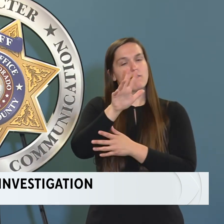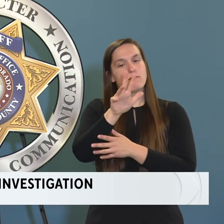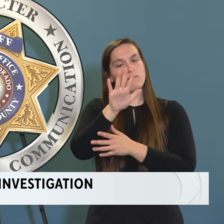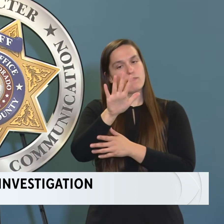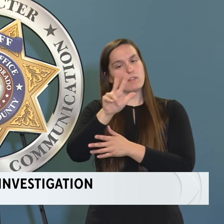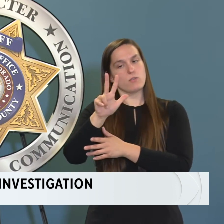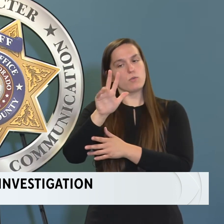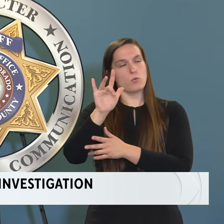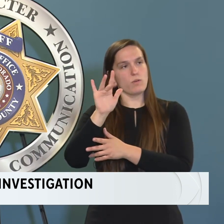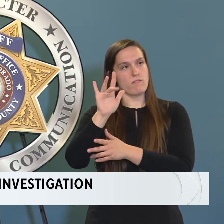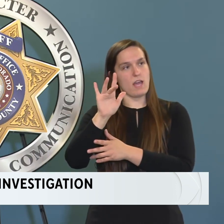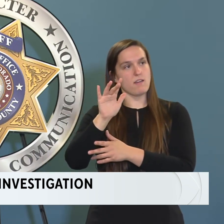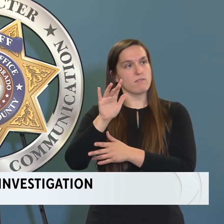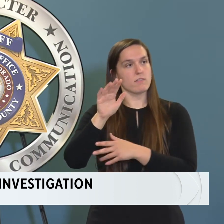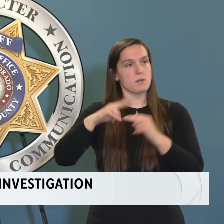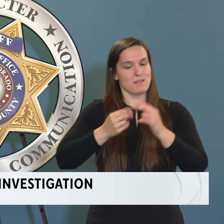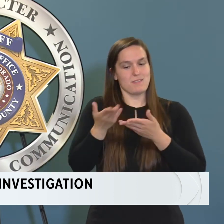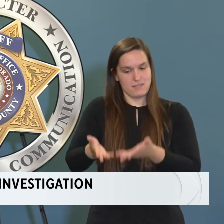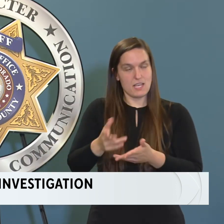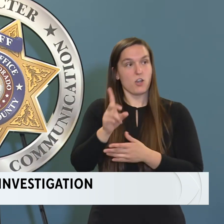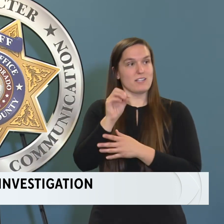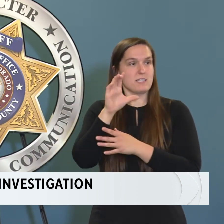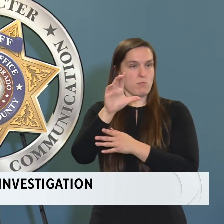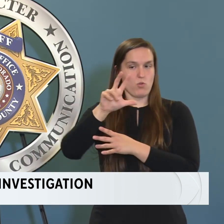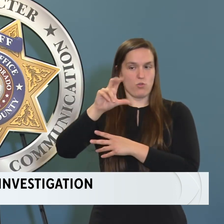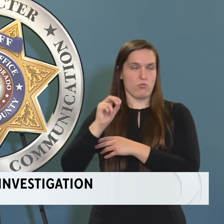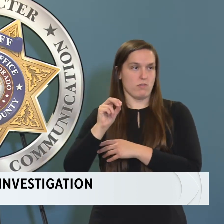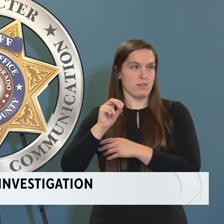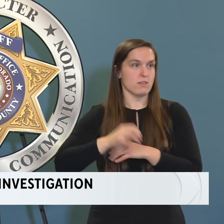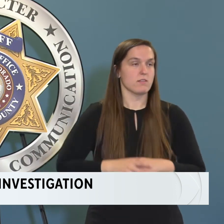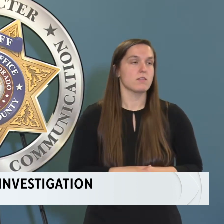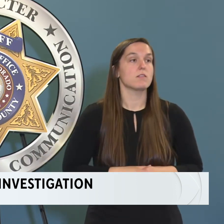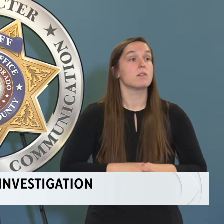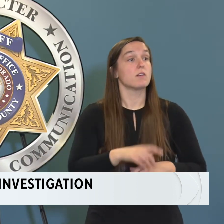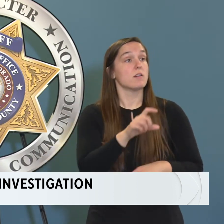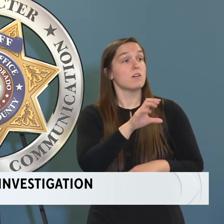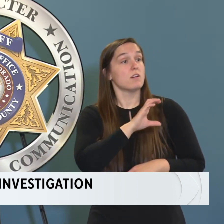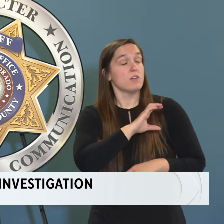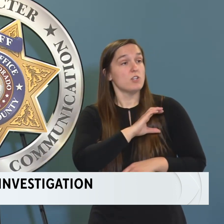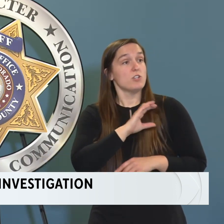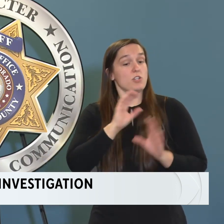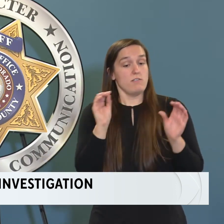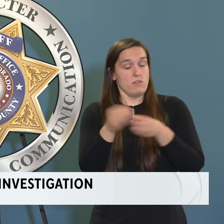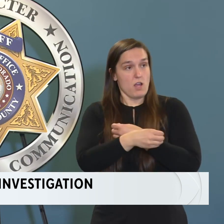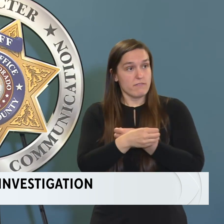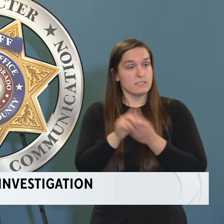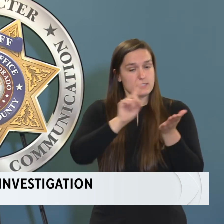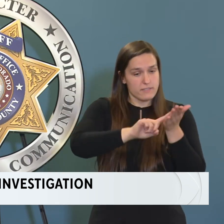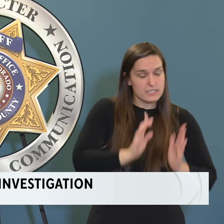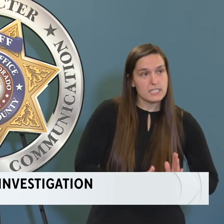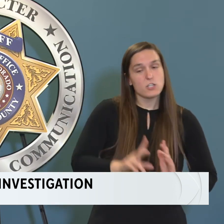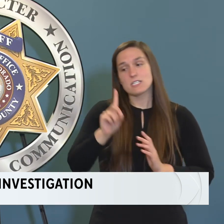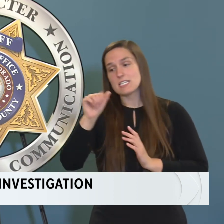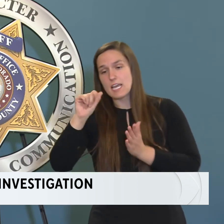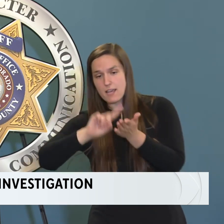DONE BUT ALSO THERE WERE APPROXIMATELY 40 PEOPLE LIVING IN THE STRUCTURES AT 5325 EL